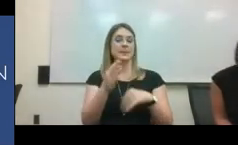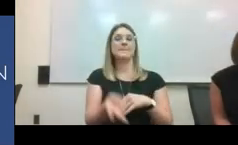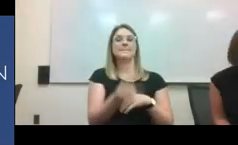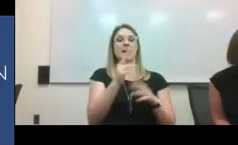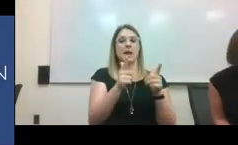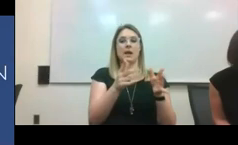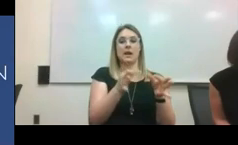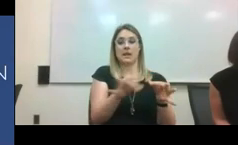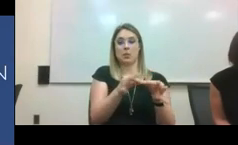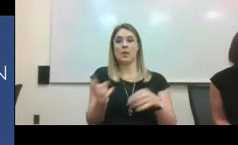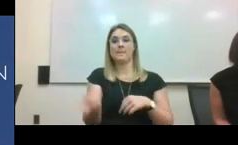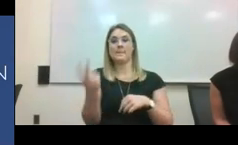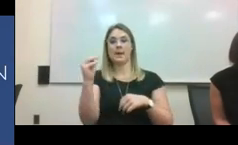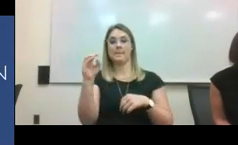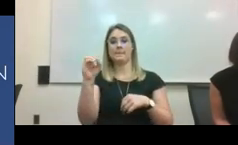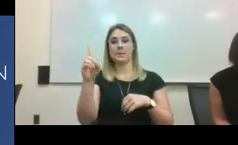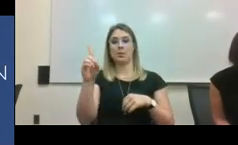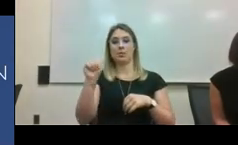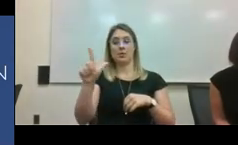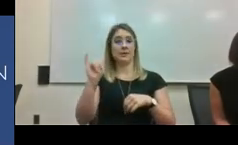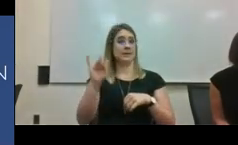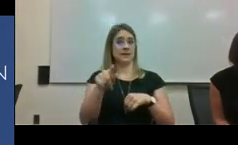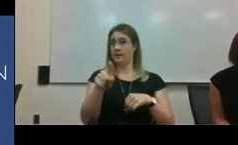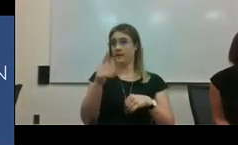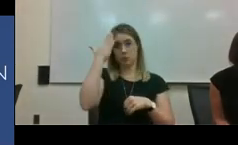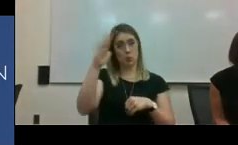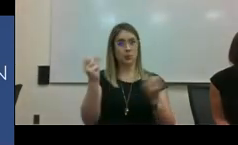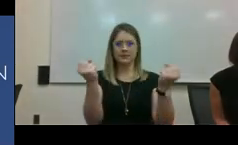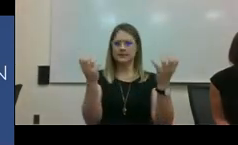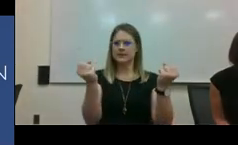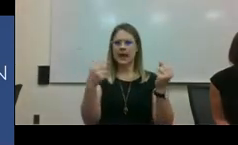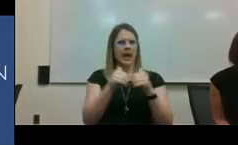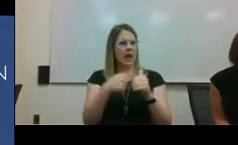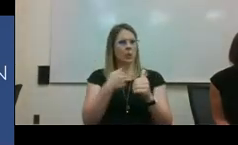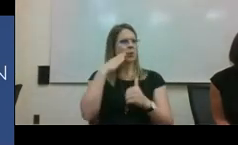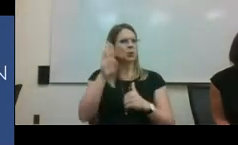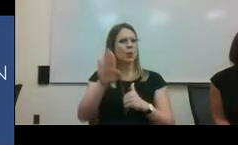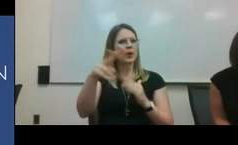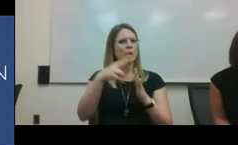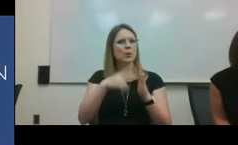So, if the students don't know how to sign then we wouldn't know their reading ability, it's because we did ask them to produce throughout